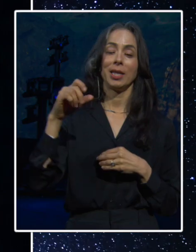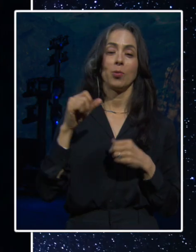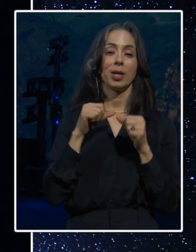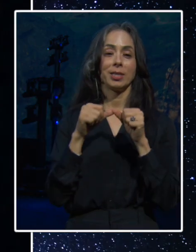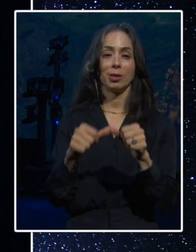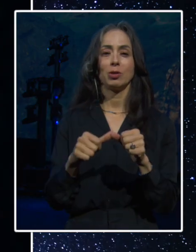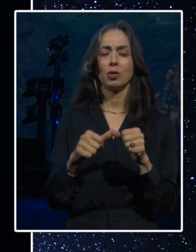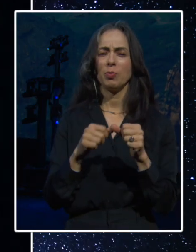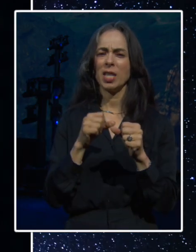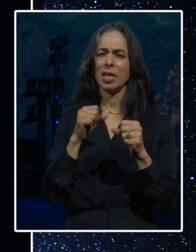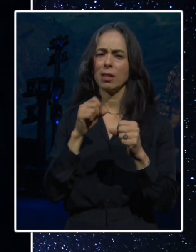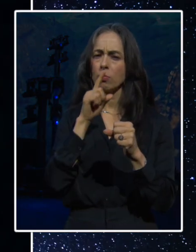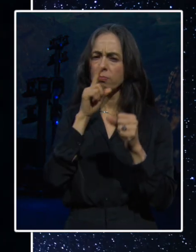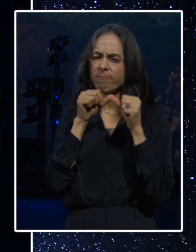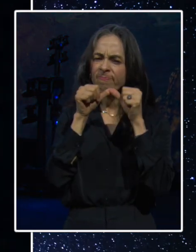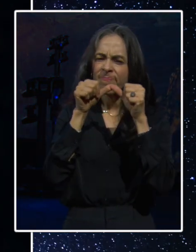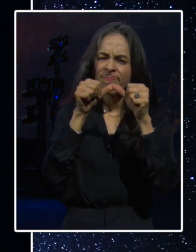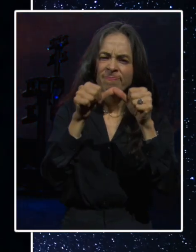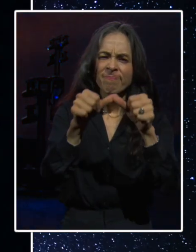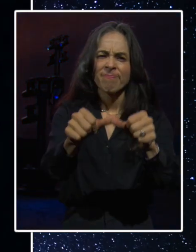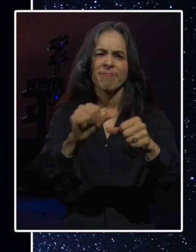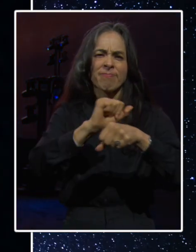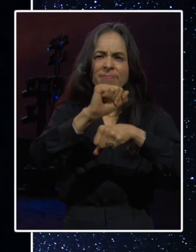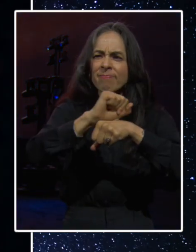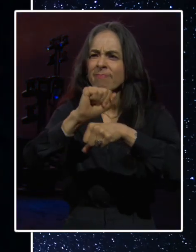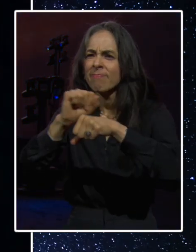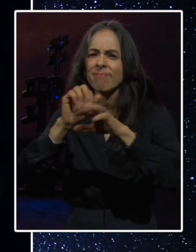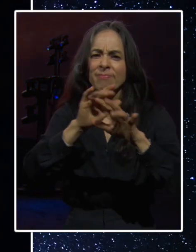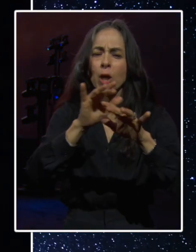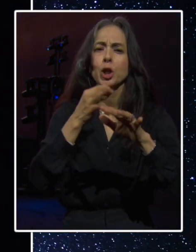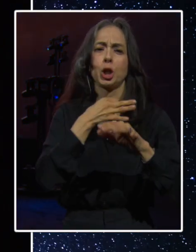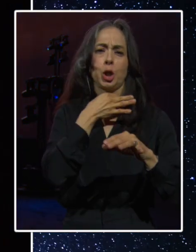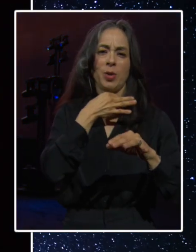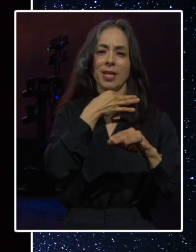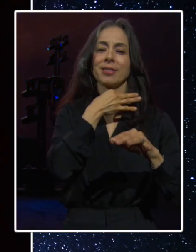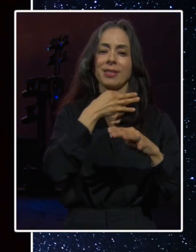HPE will continue to be relentlessly curious and redefine what is possible.